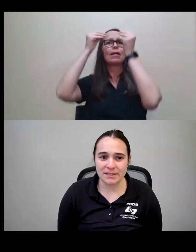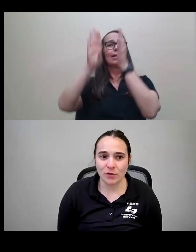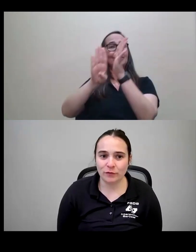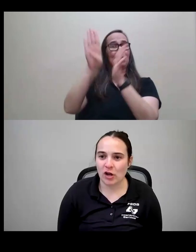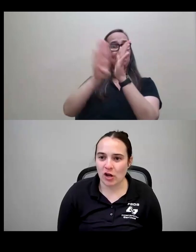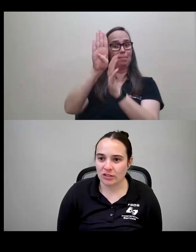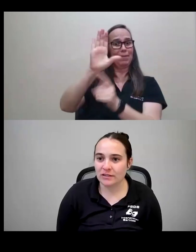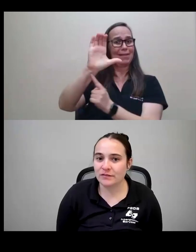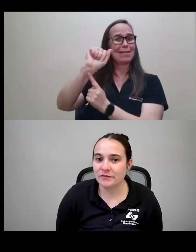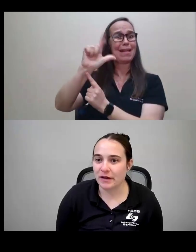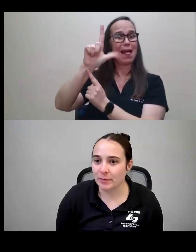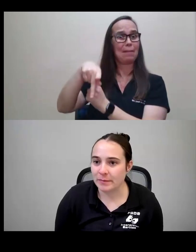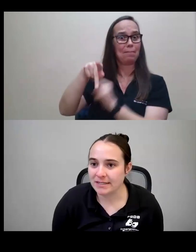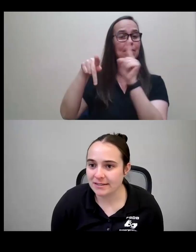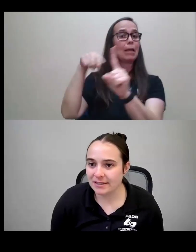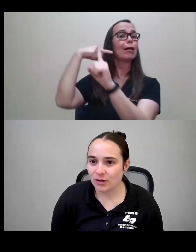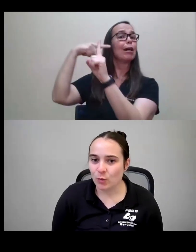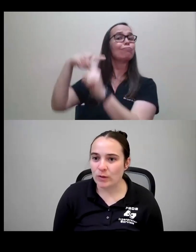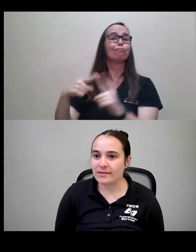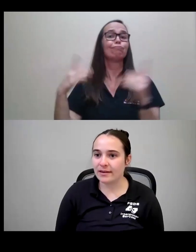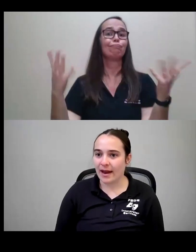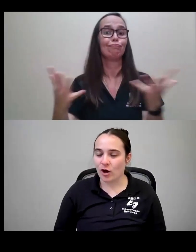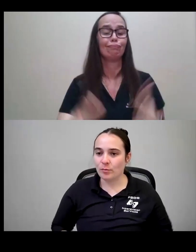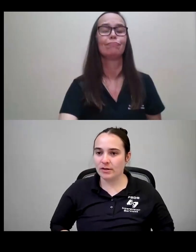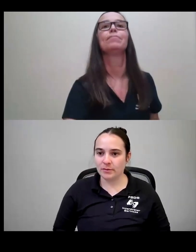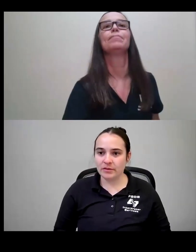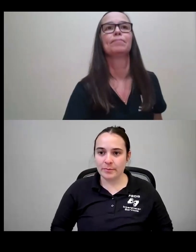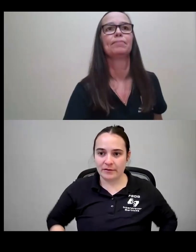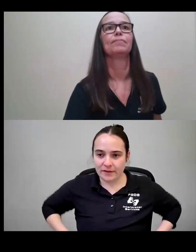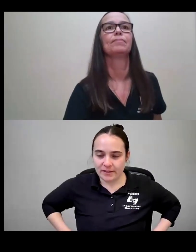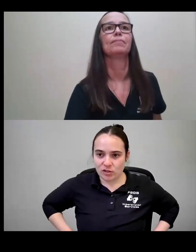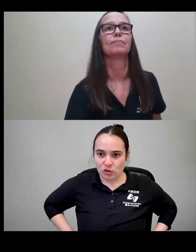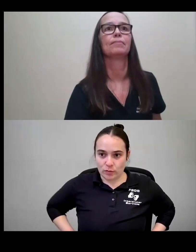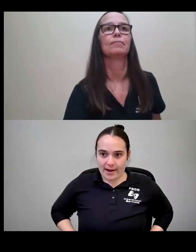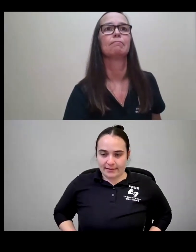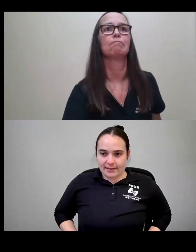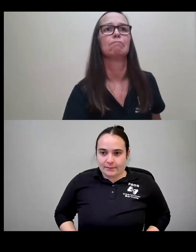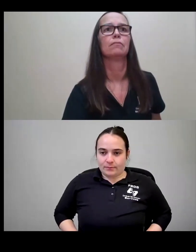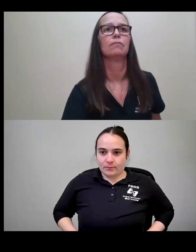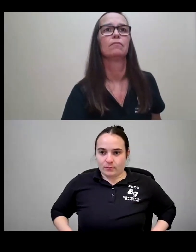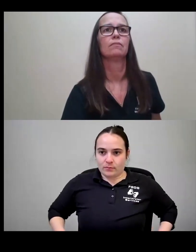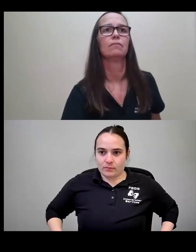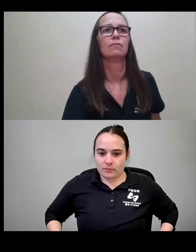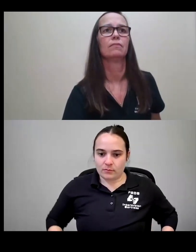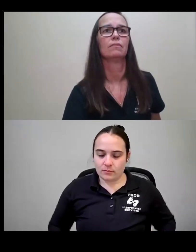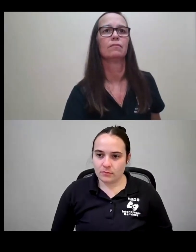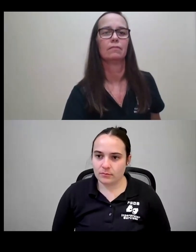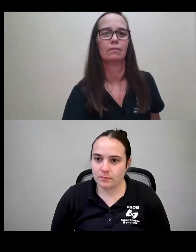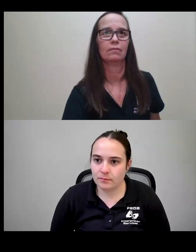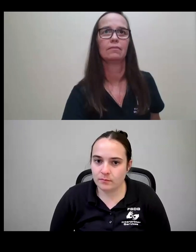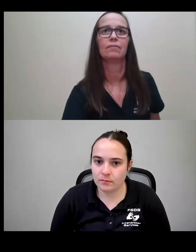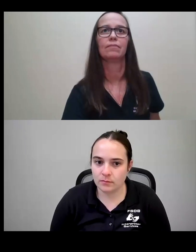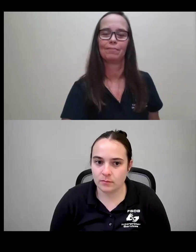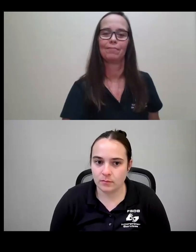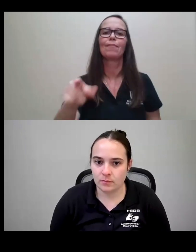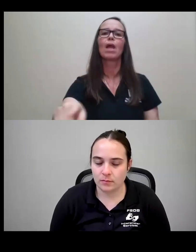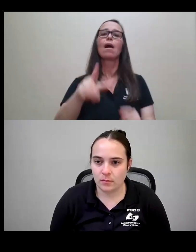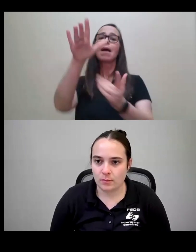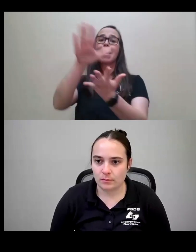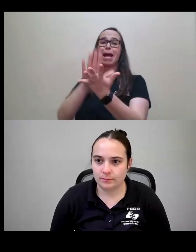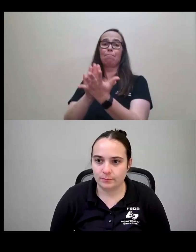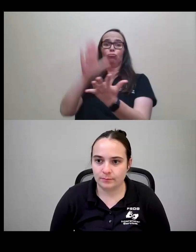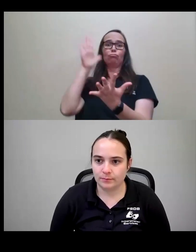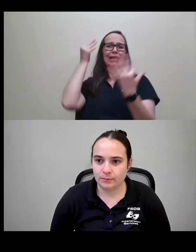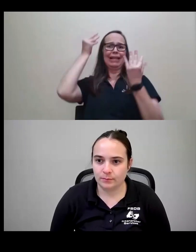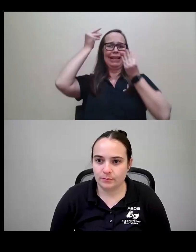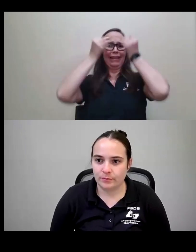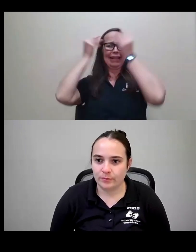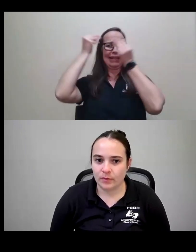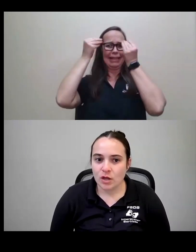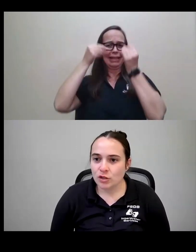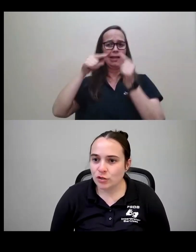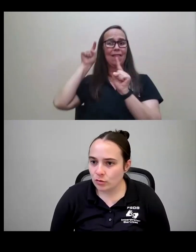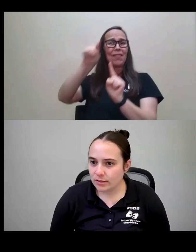Okay. So for cognitive development with CALP, some of the benefits to that.